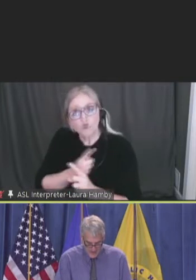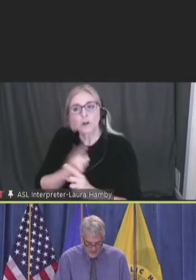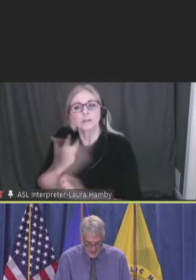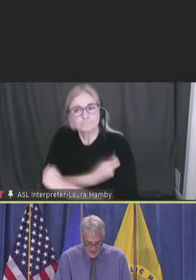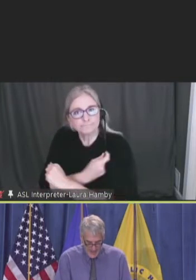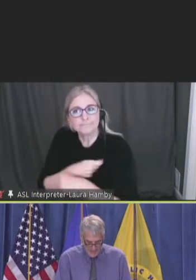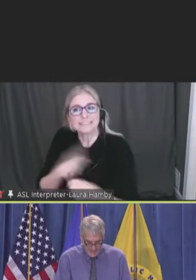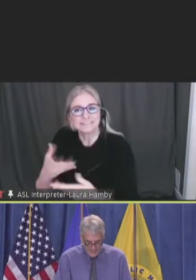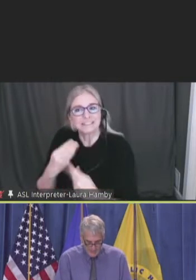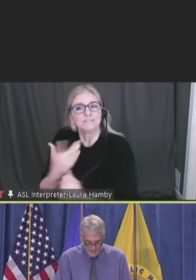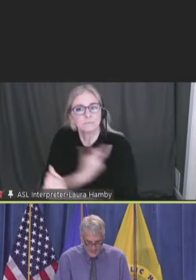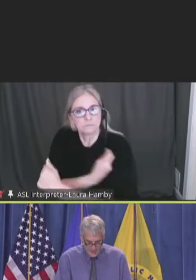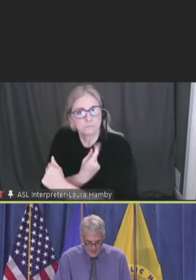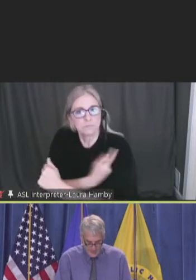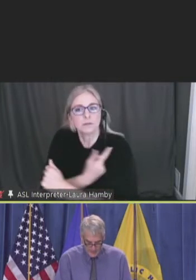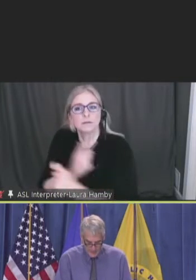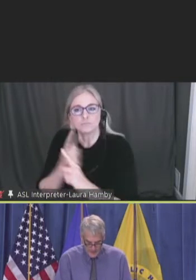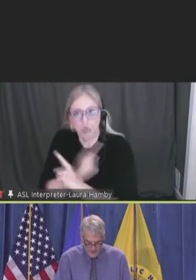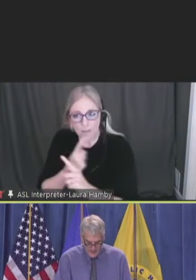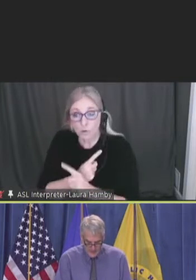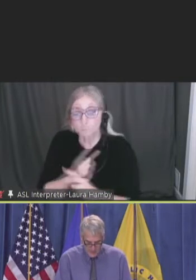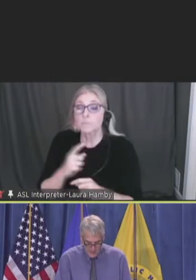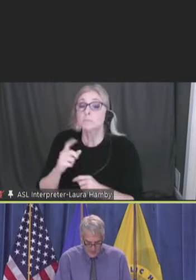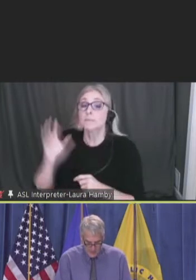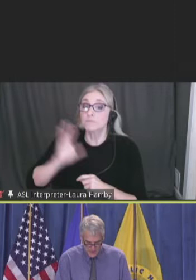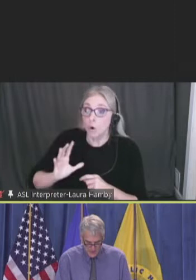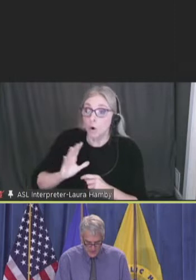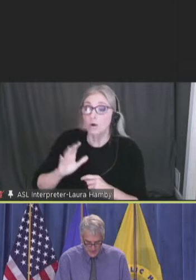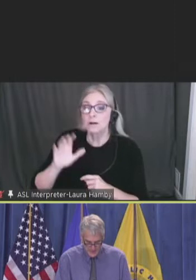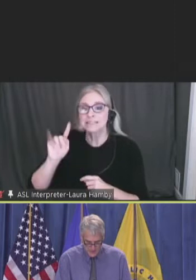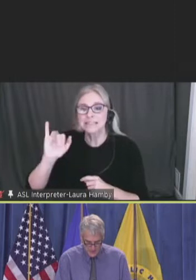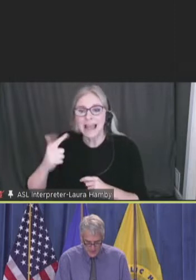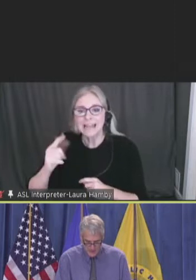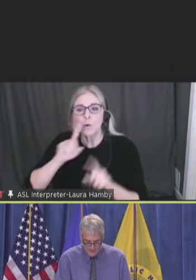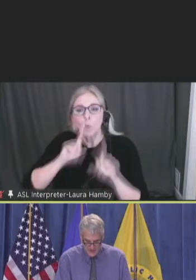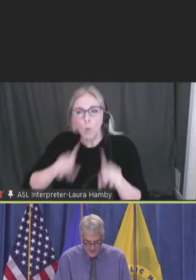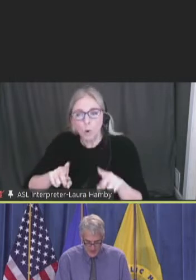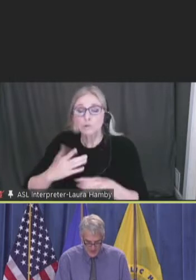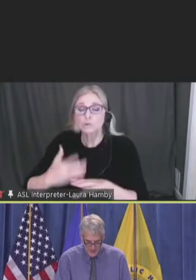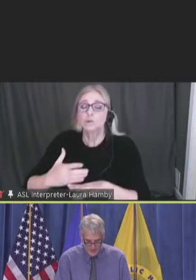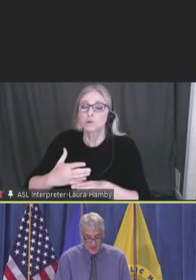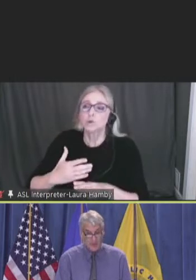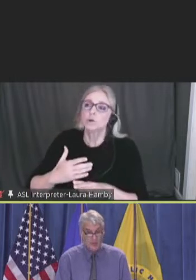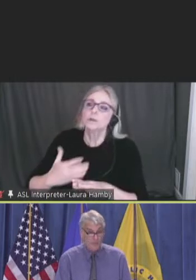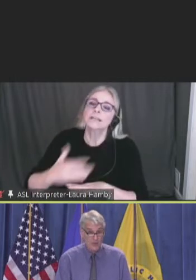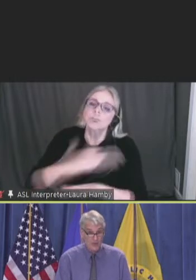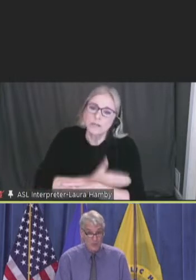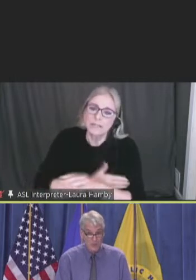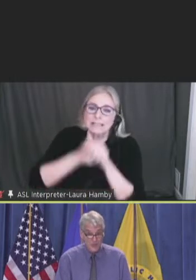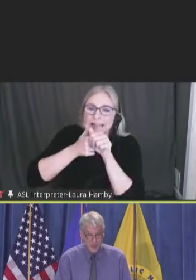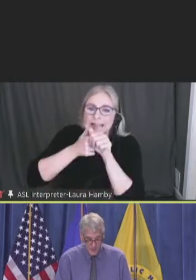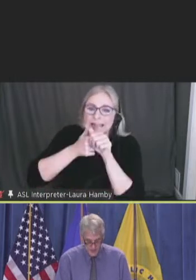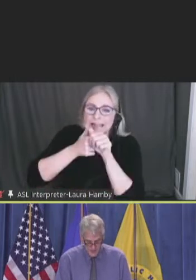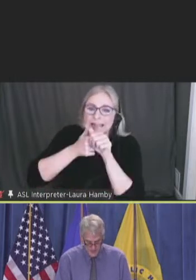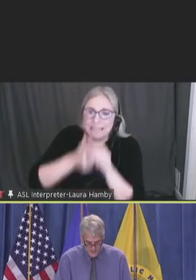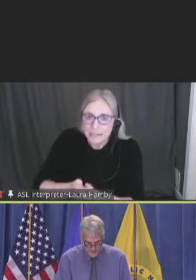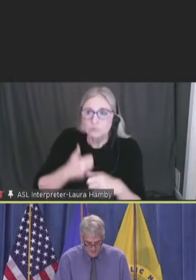NVAC previously recommended standing orders to increase adherence to immunization schedules as an approach to reduce errors.